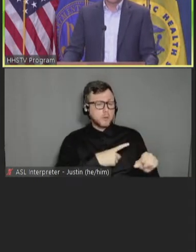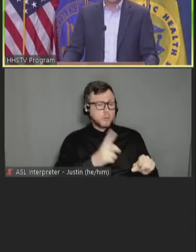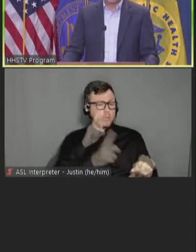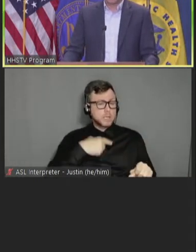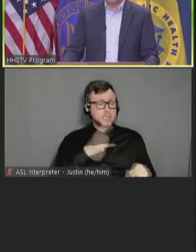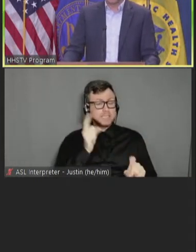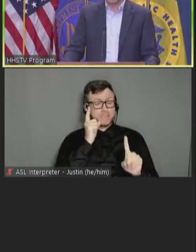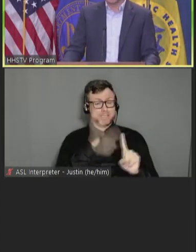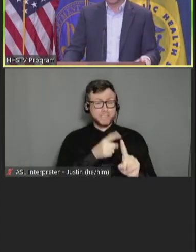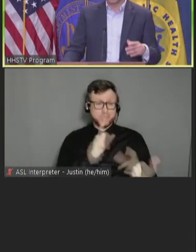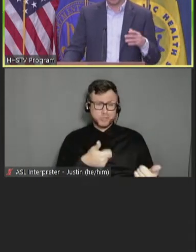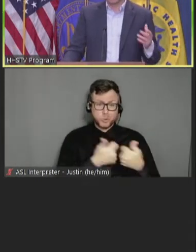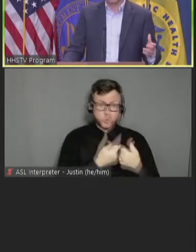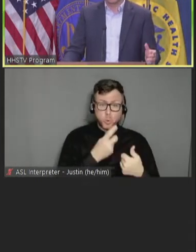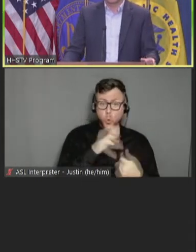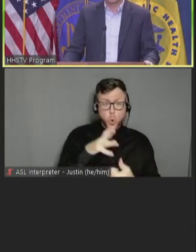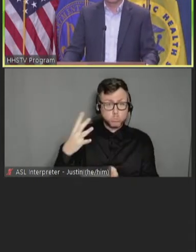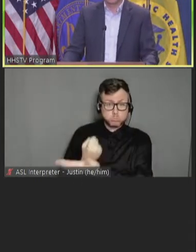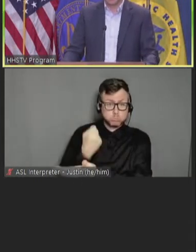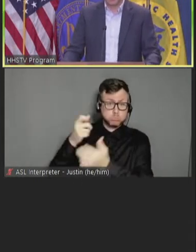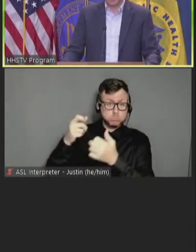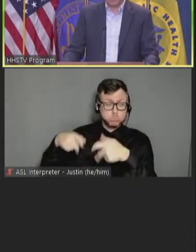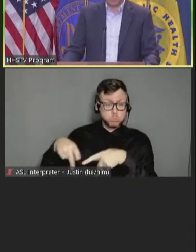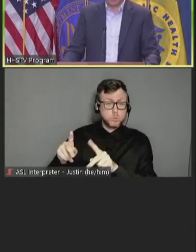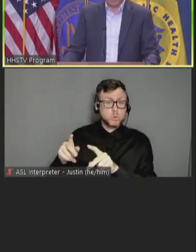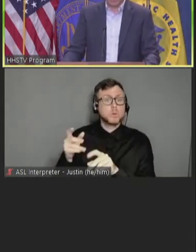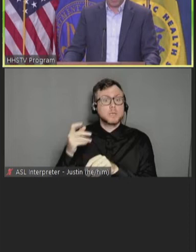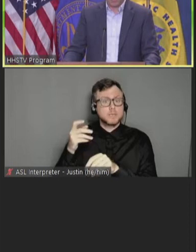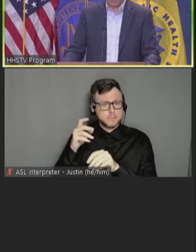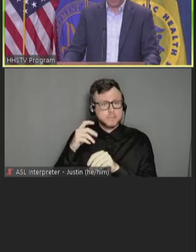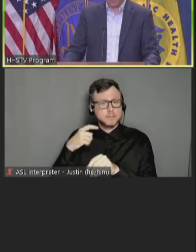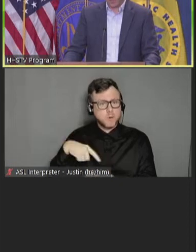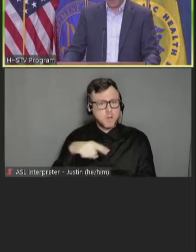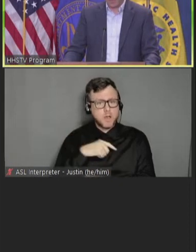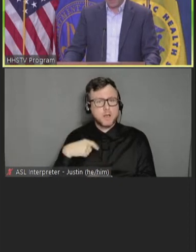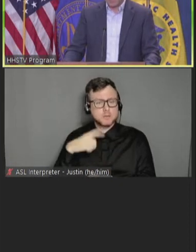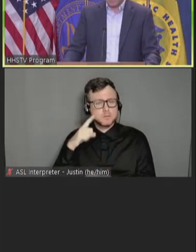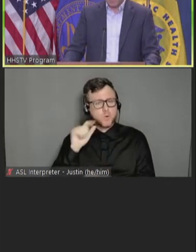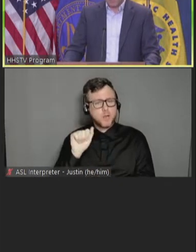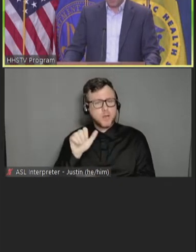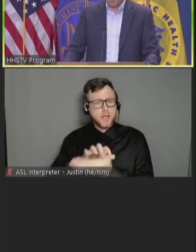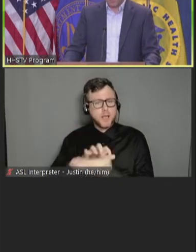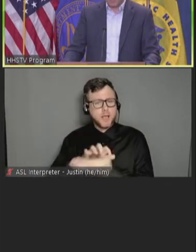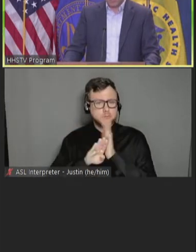challenges and or opportunities in adjuvant development going forward. There's obviously